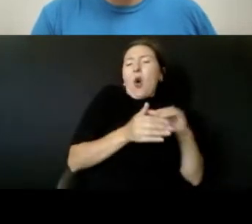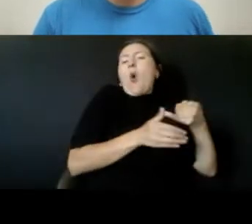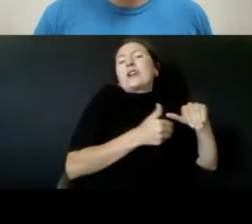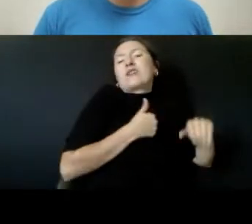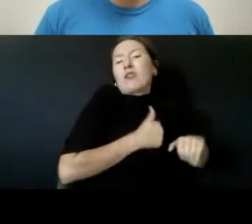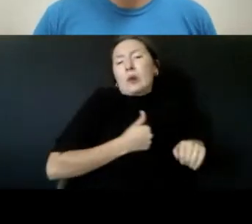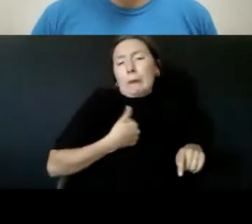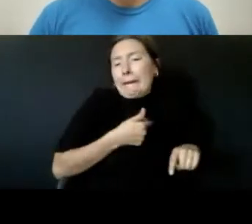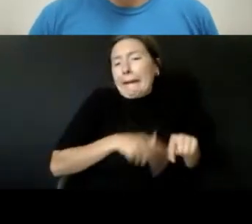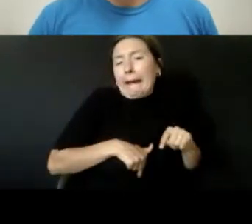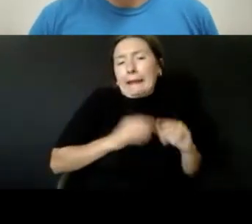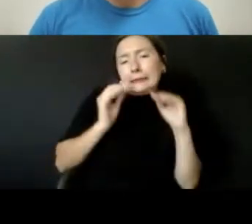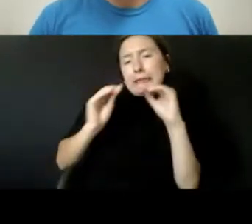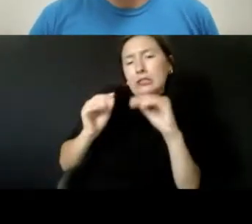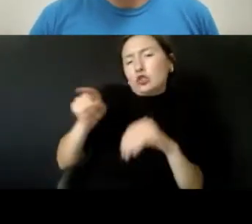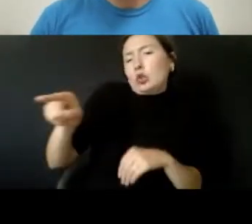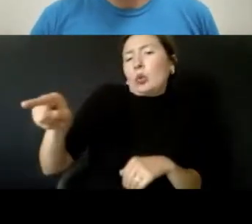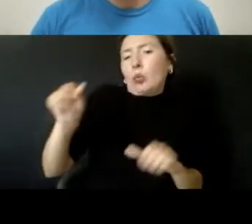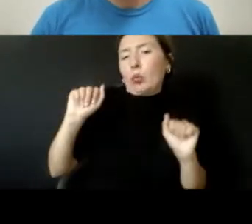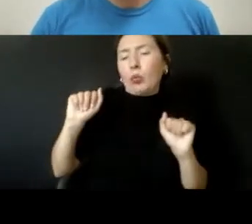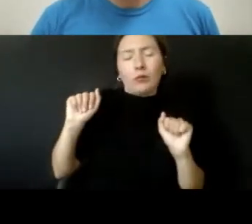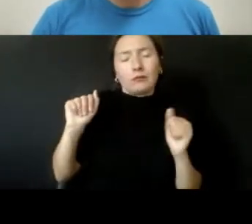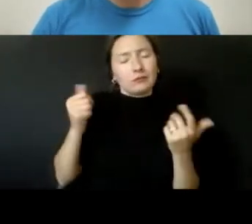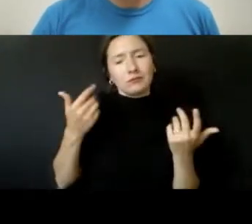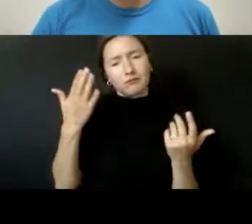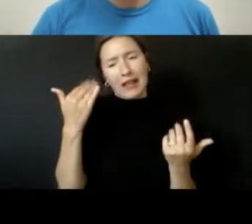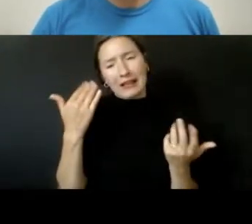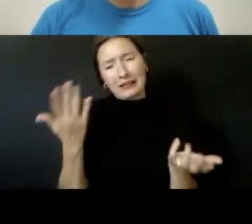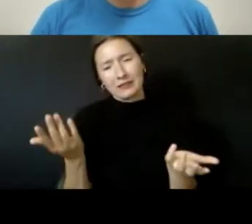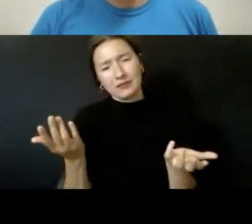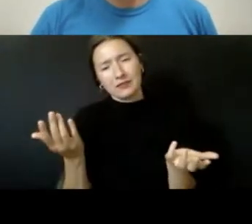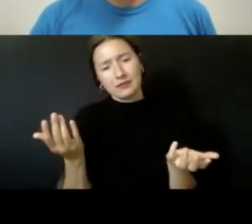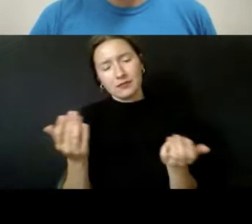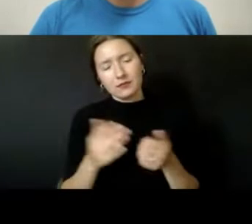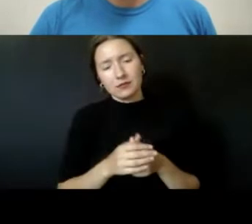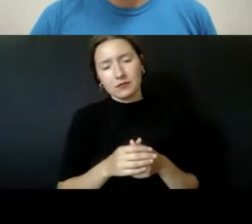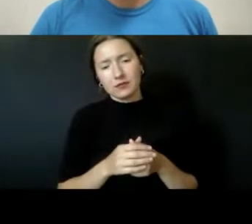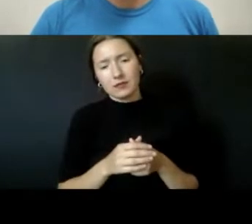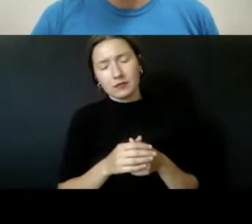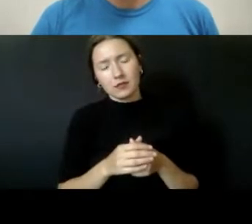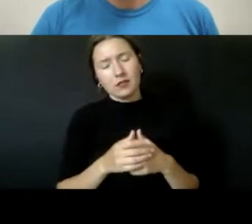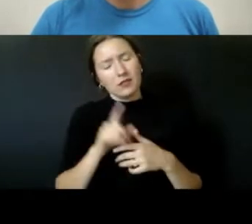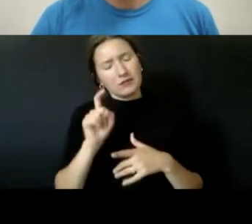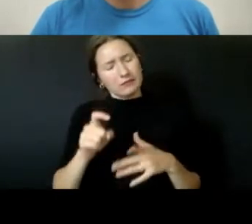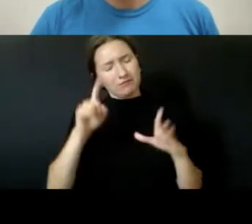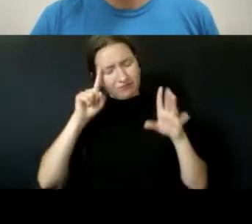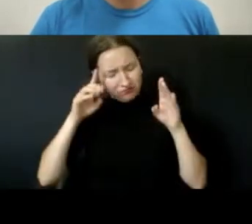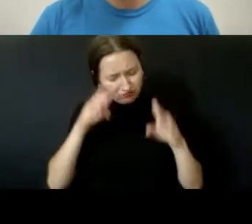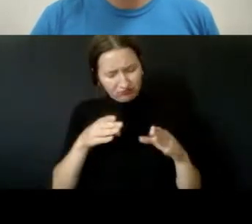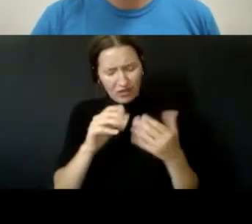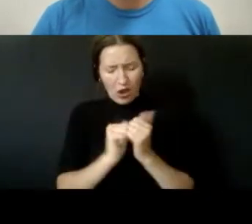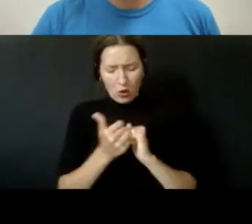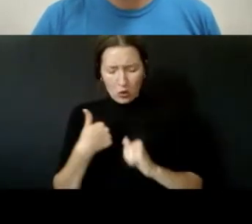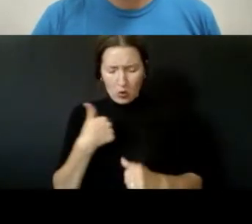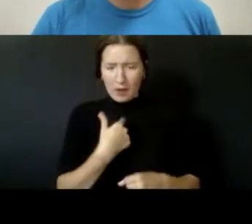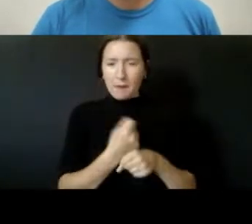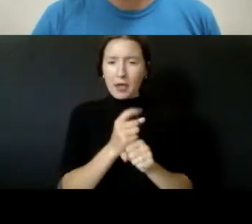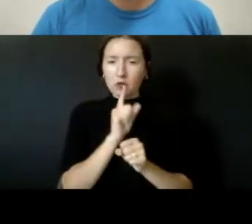um and let's really focus on taking some steps to um to change the practice uh in our industry